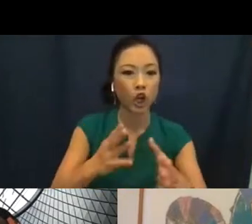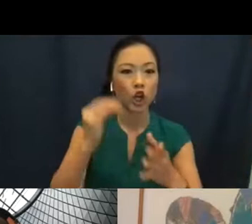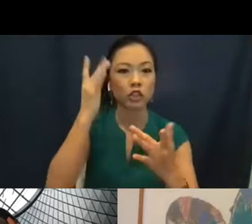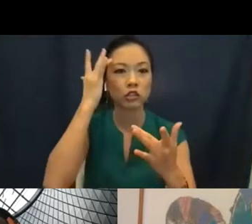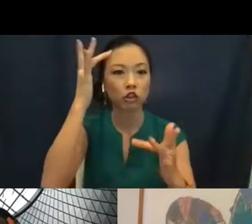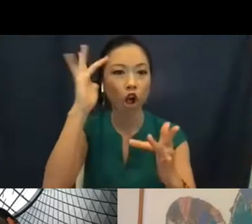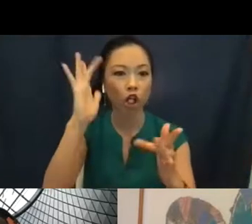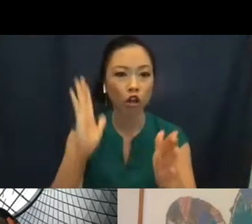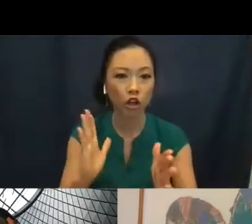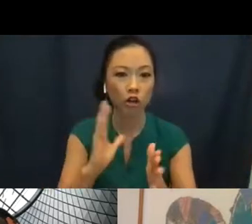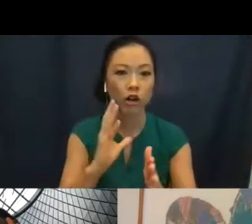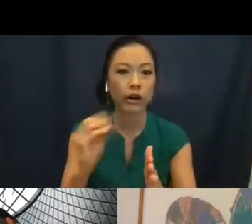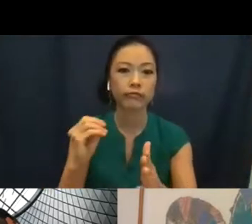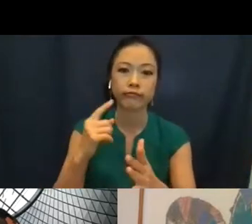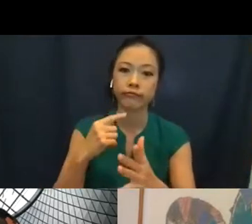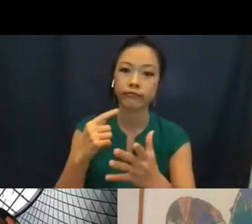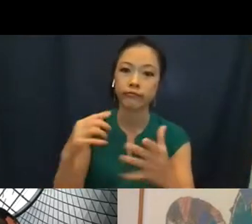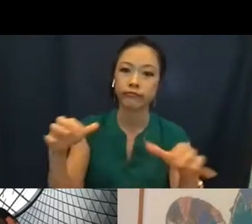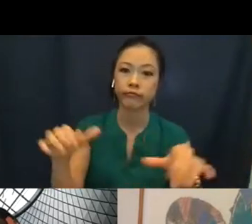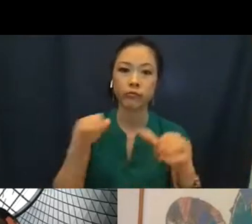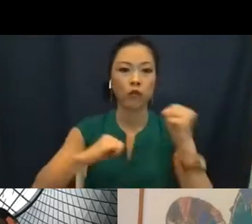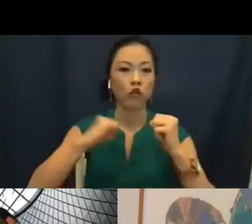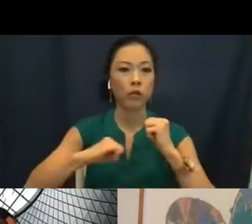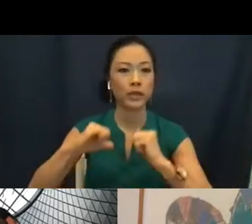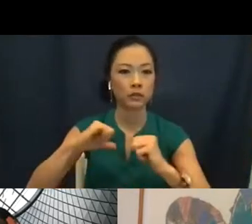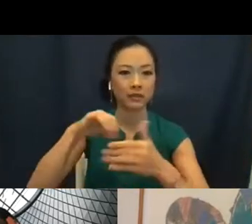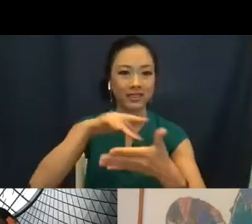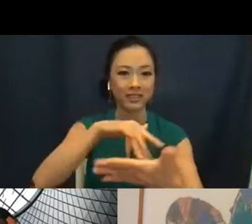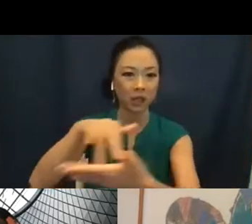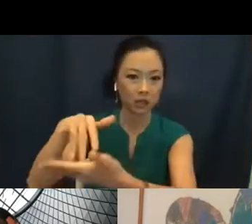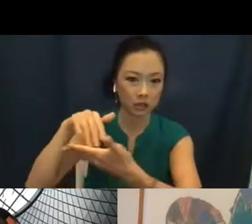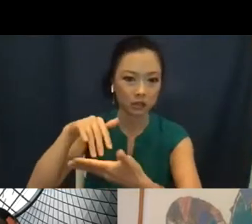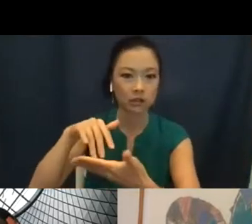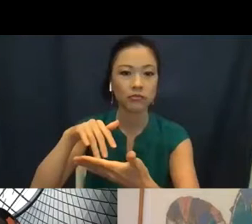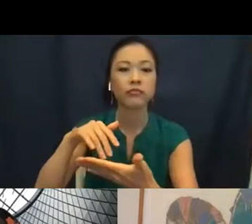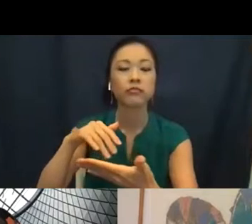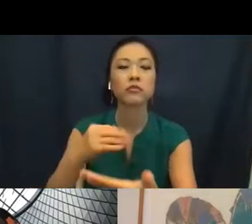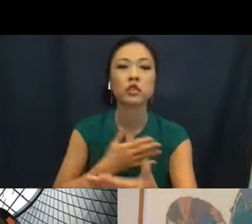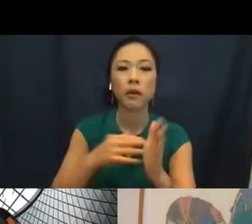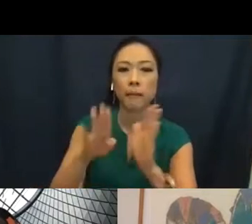my background does come from the thinking of some of the histories that Sydney importantly